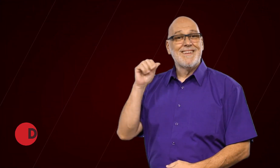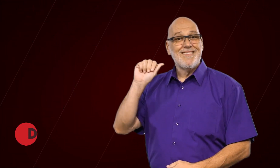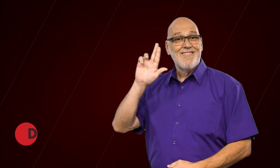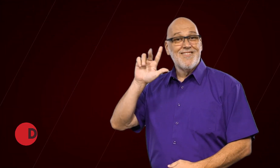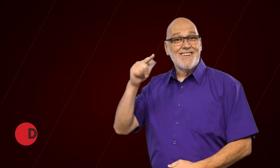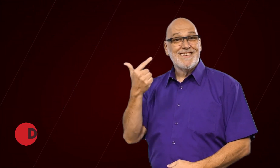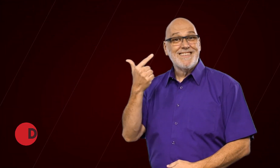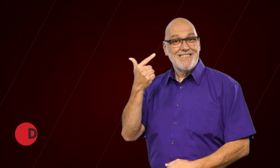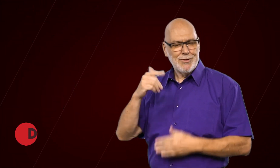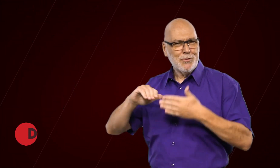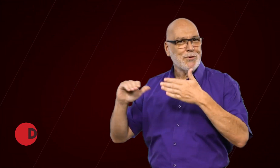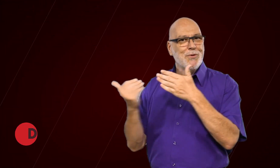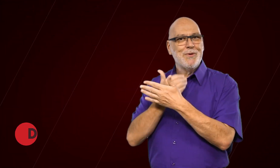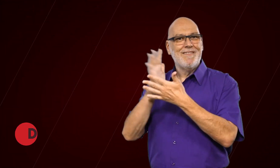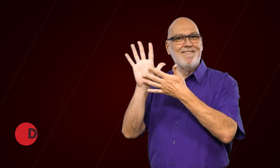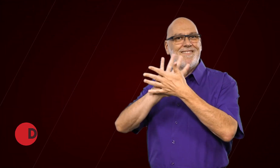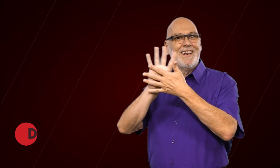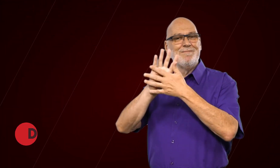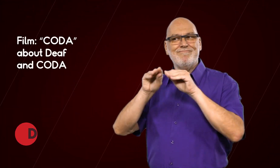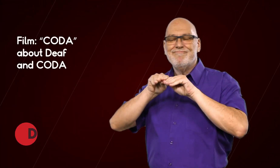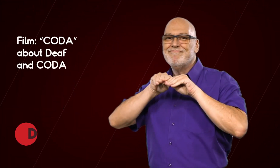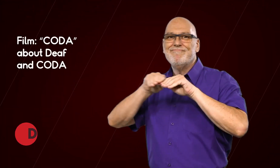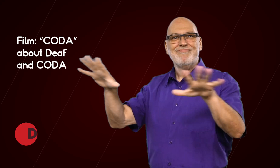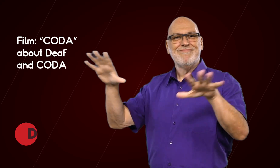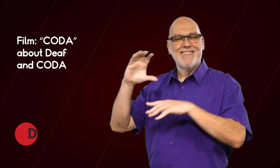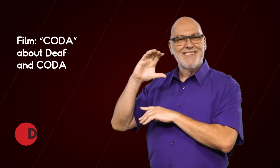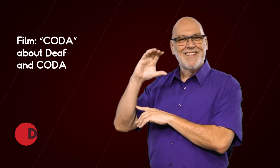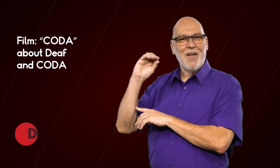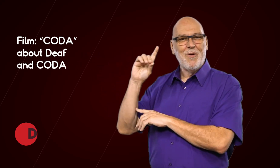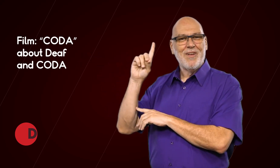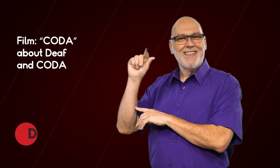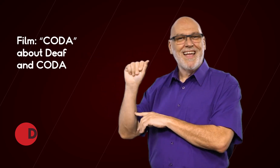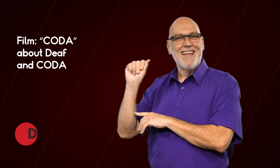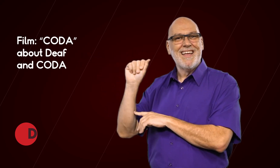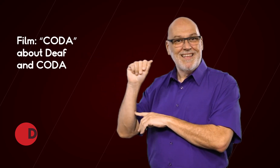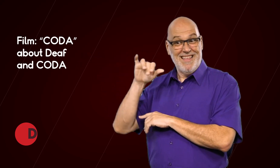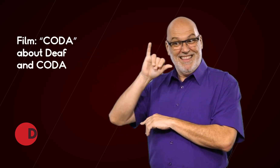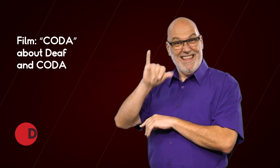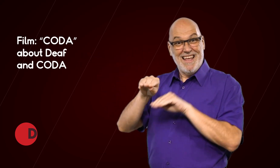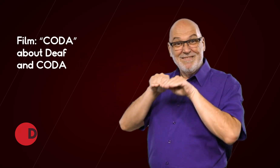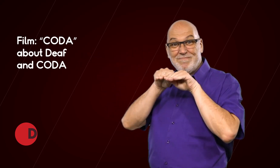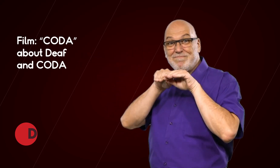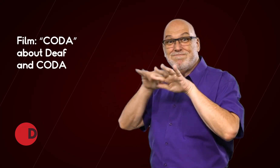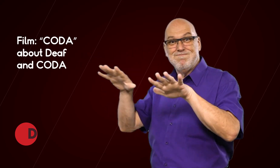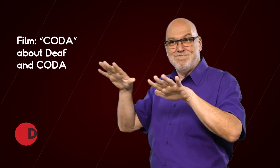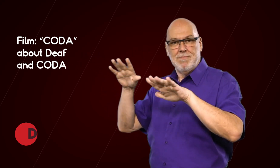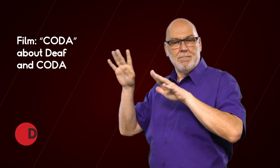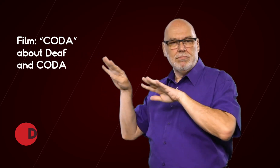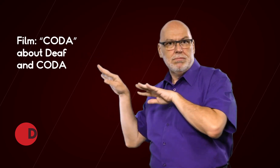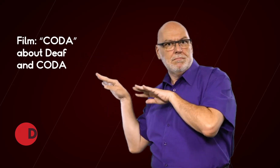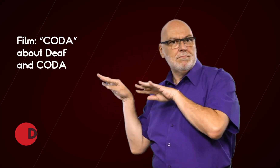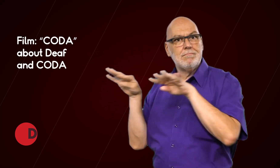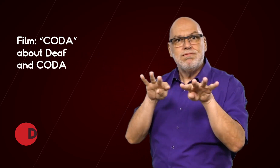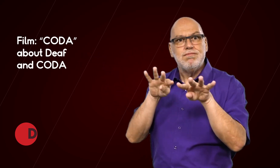[Anselmo]: In August, a new film “CODA” made its debut and got a lot of